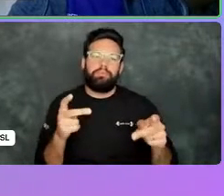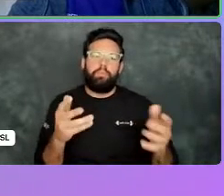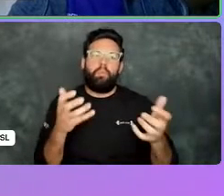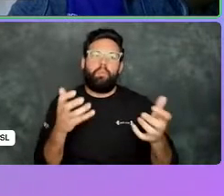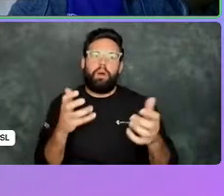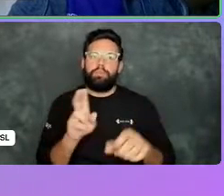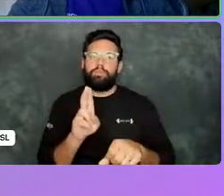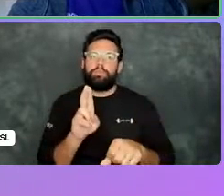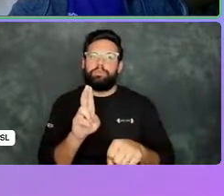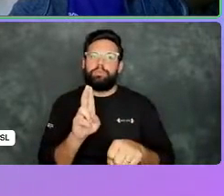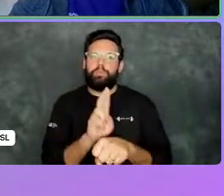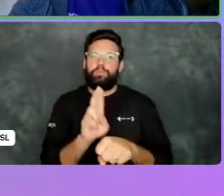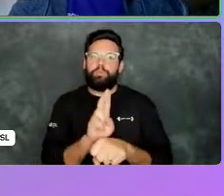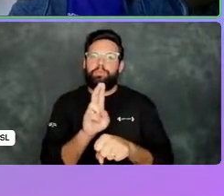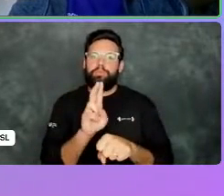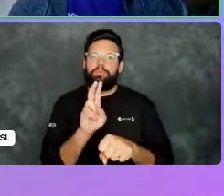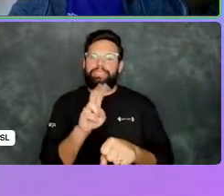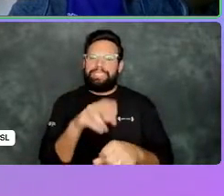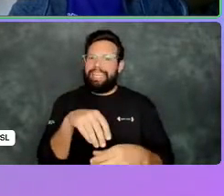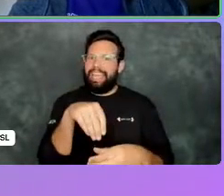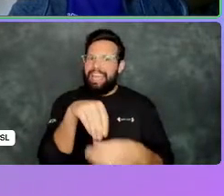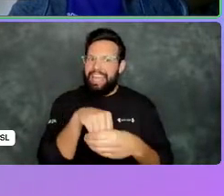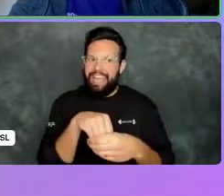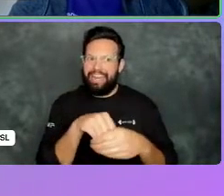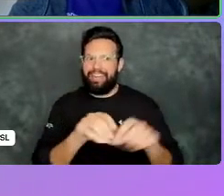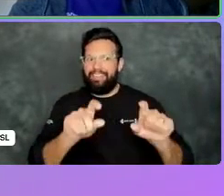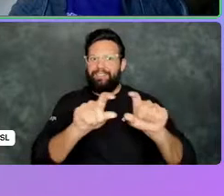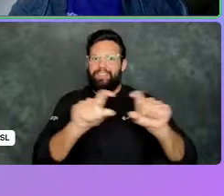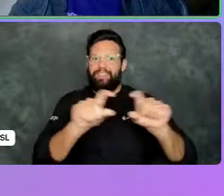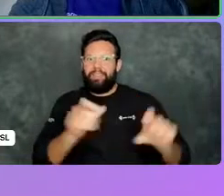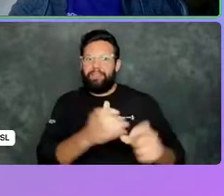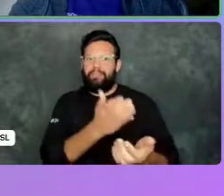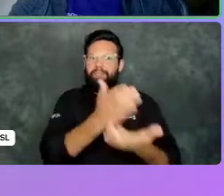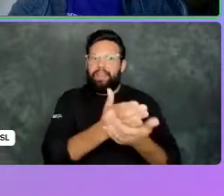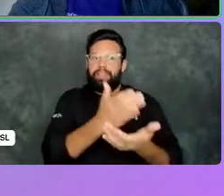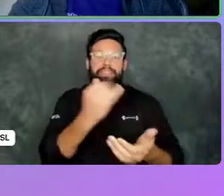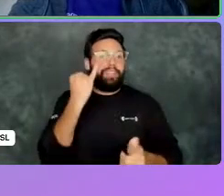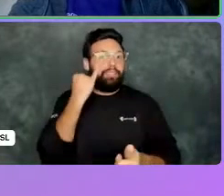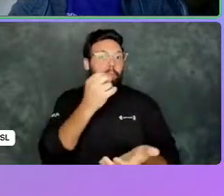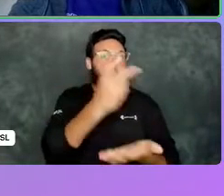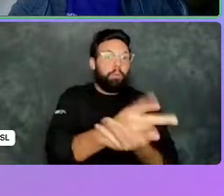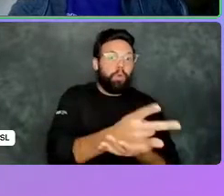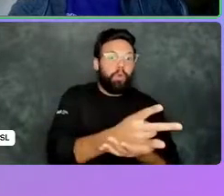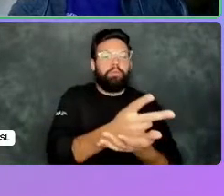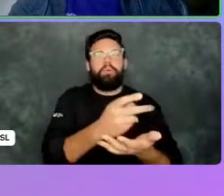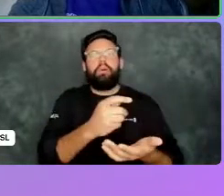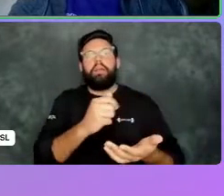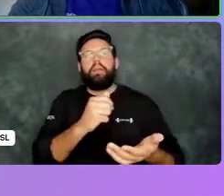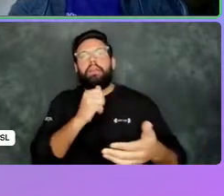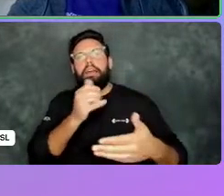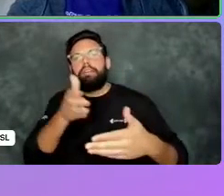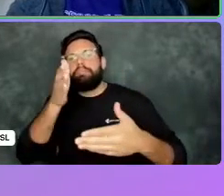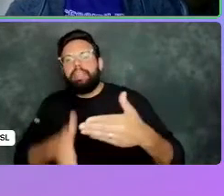of any error messages. Some folks like to do infilled validation every time a user interacts with a form filled.